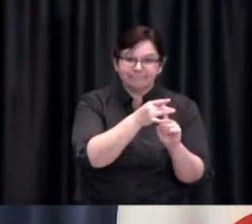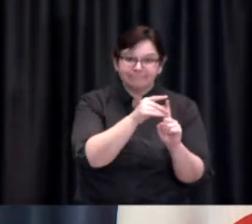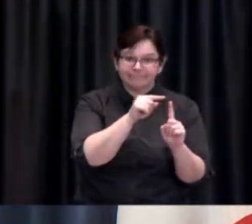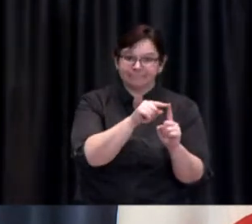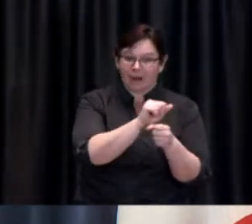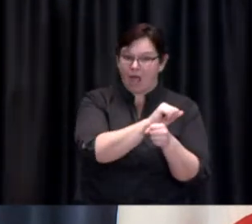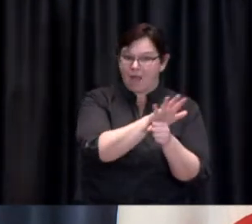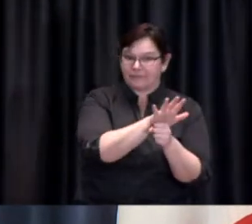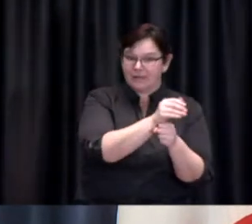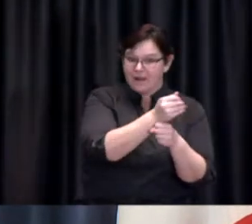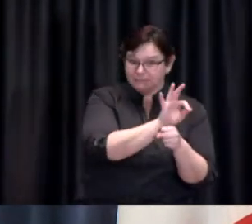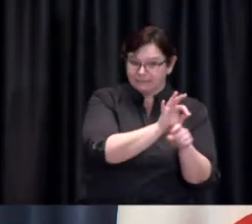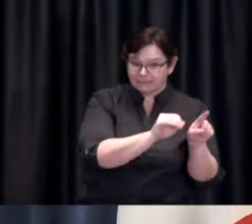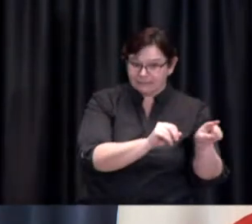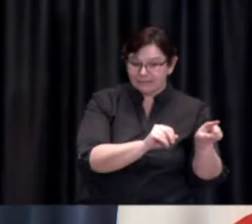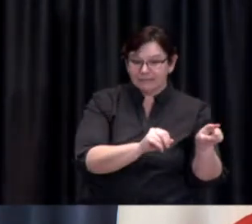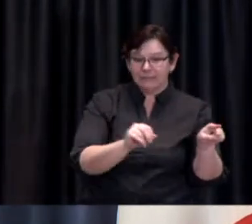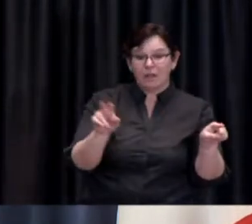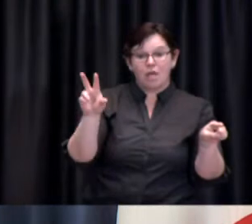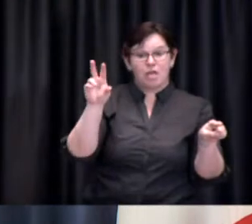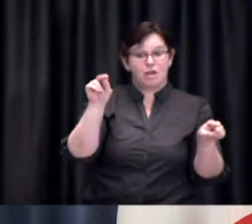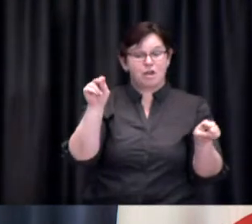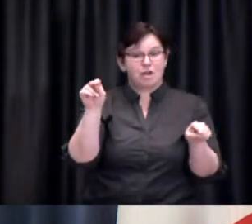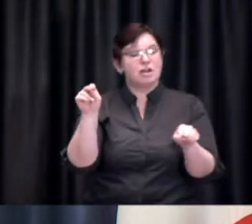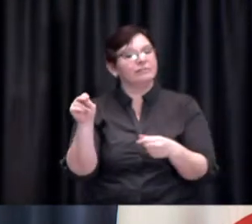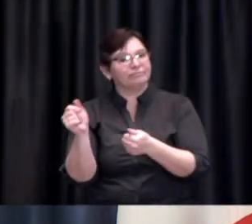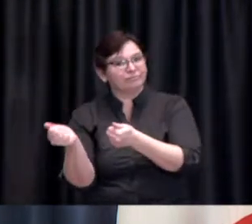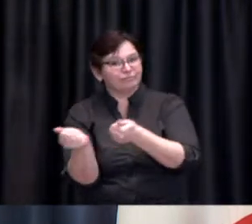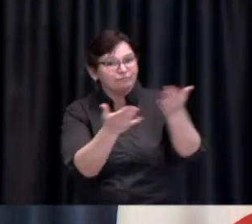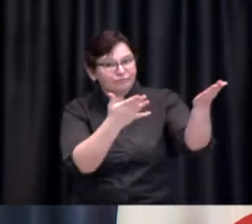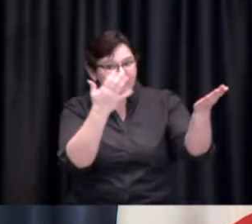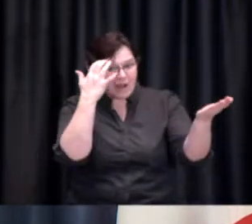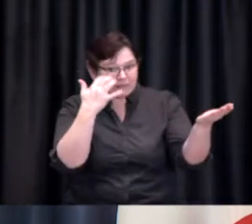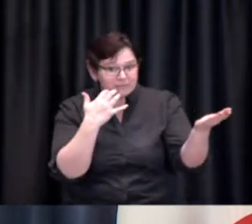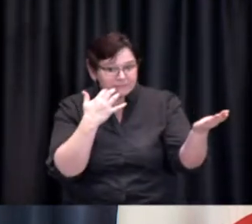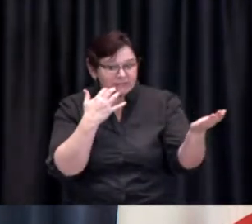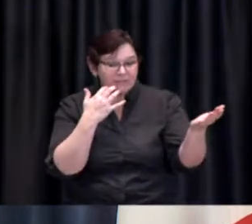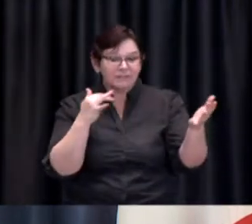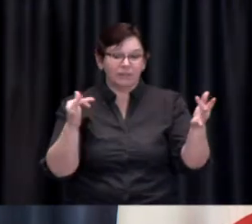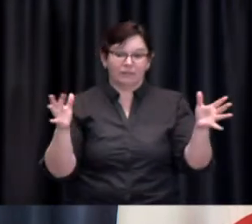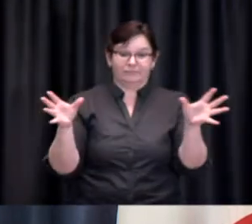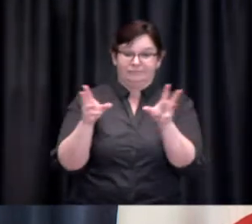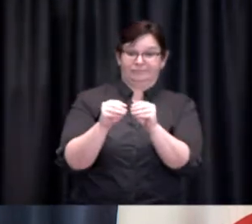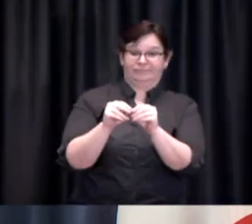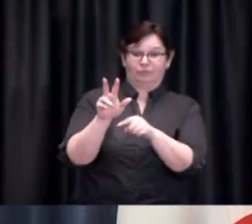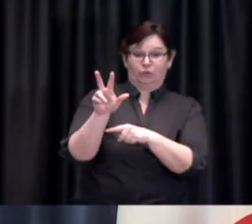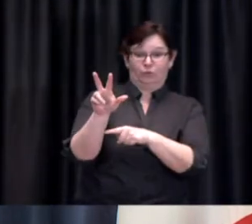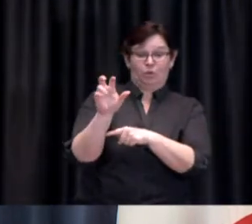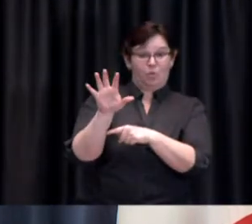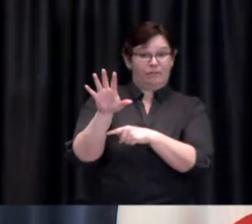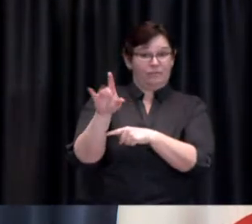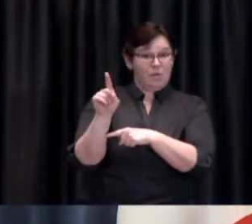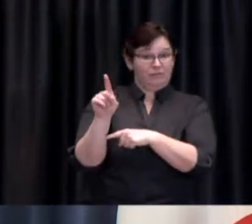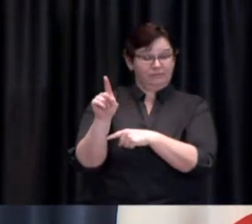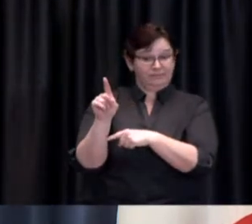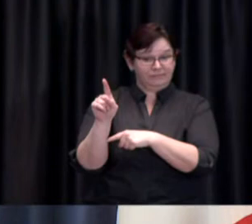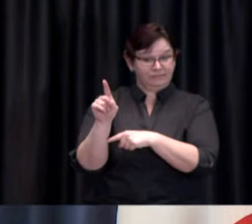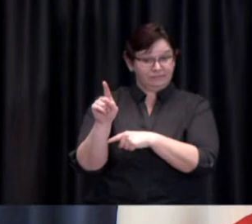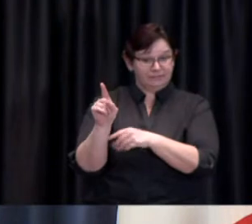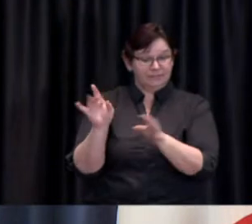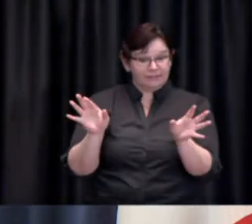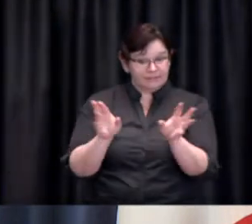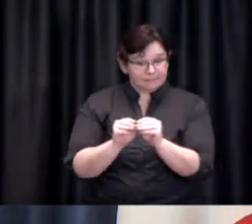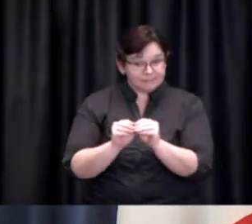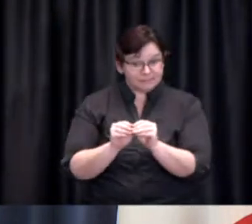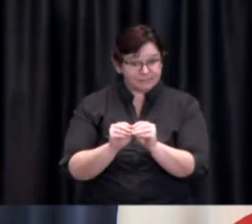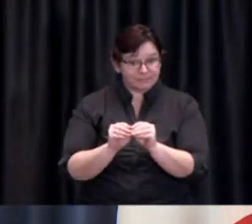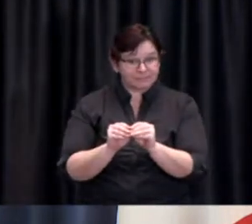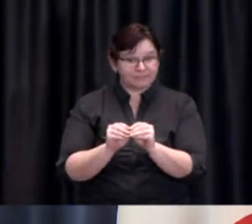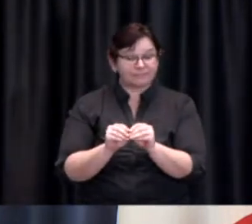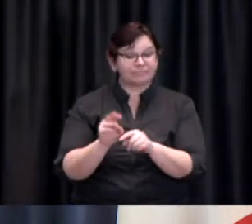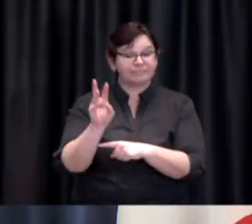30 people have been admitted to hospital, bringing the total to 351, and 63 people are in the ICU.